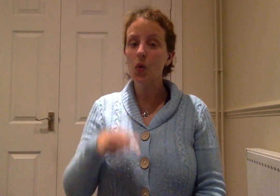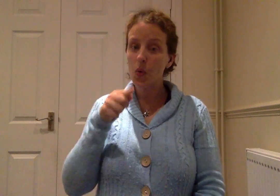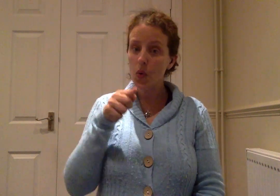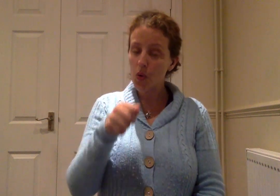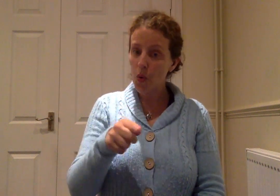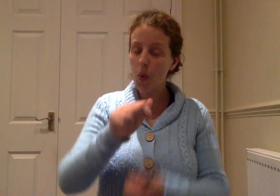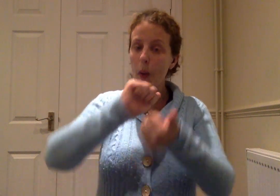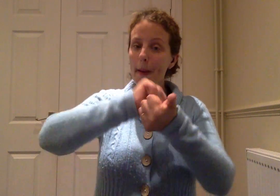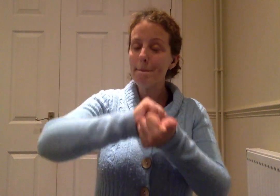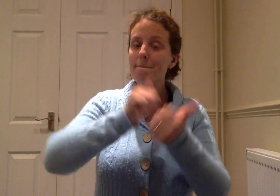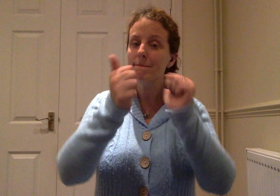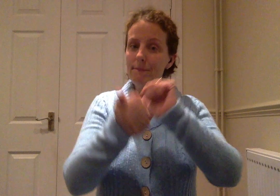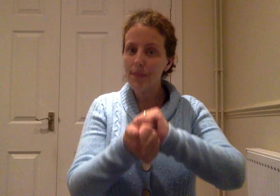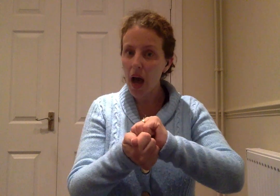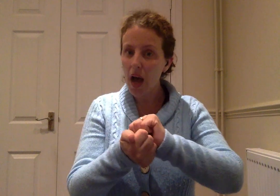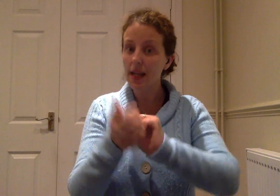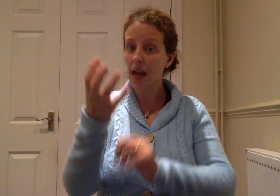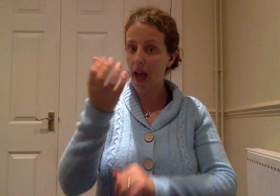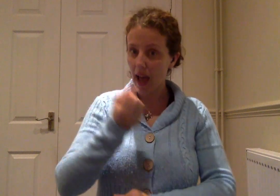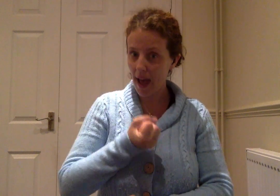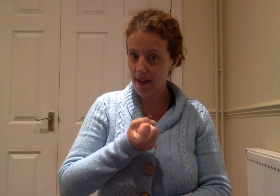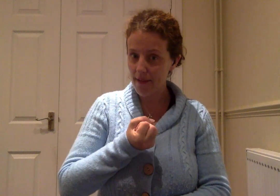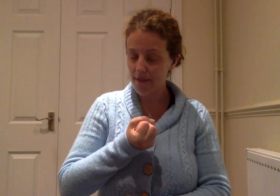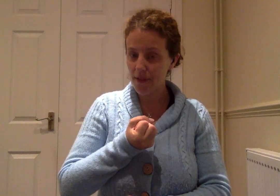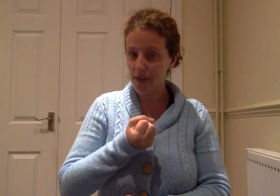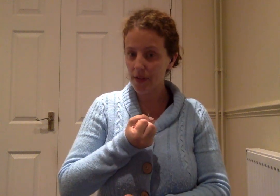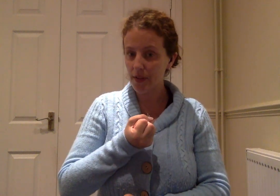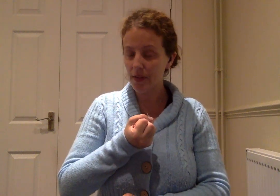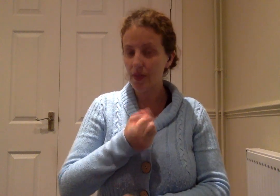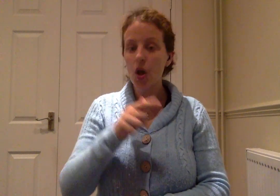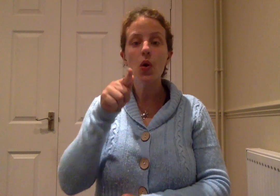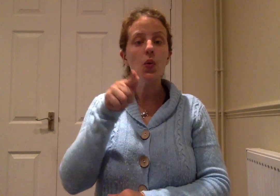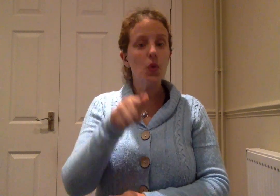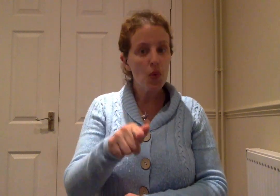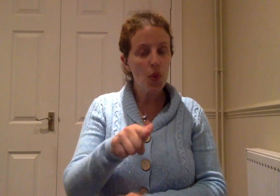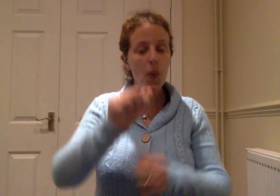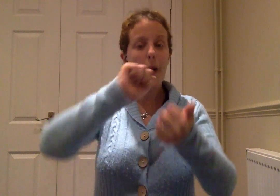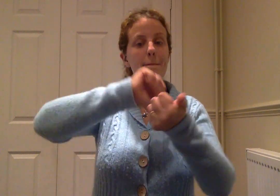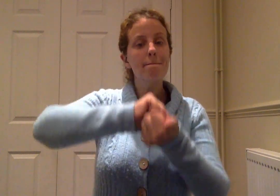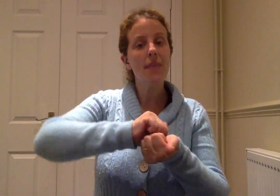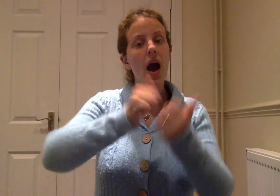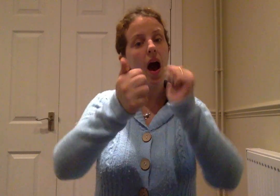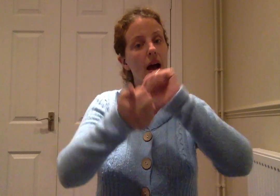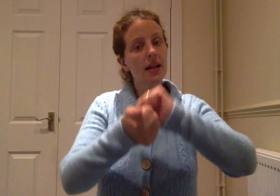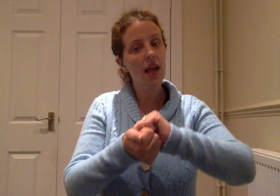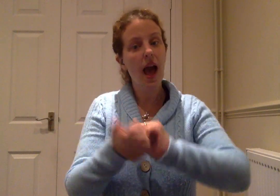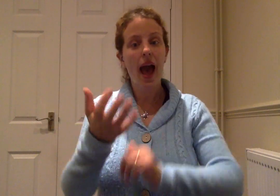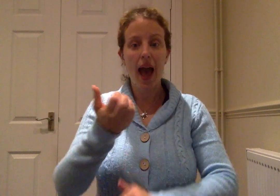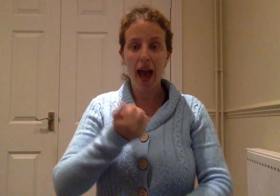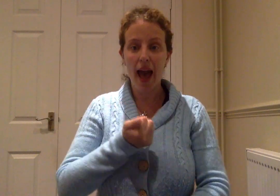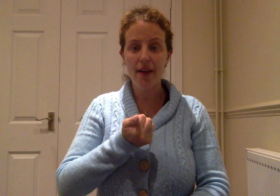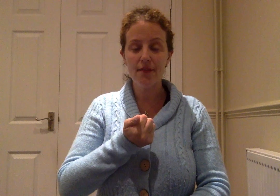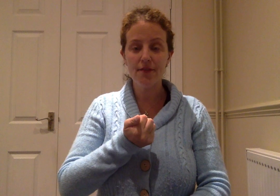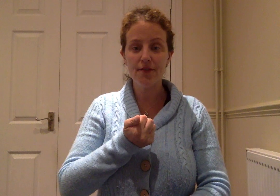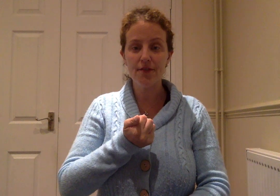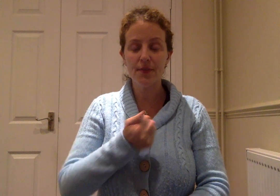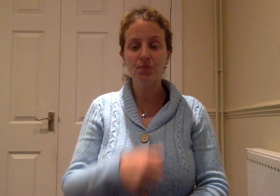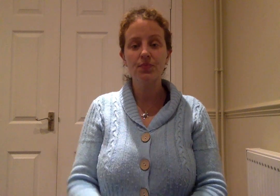You partner have?